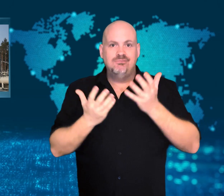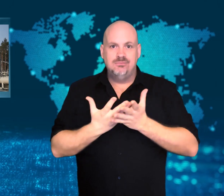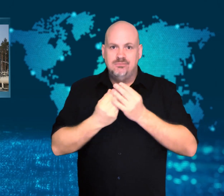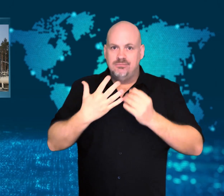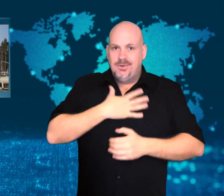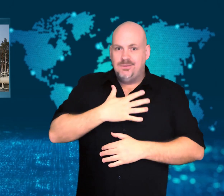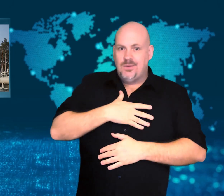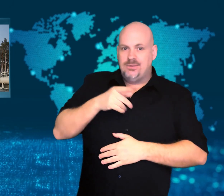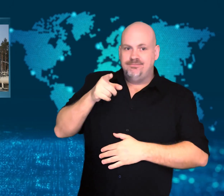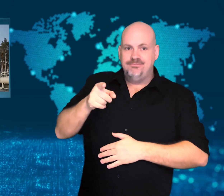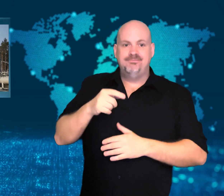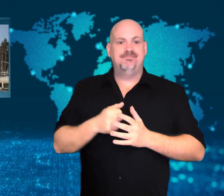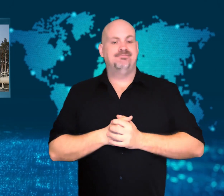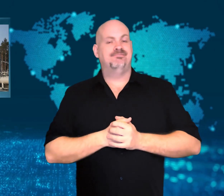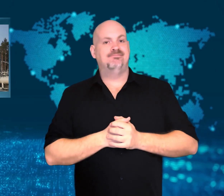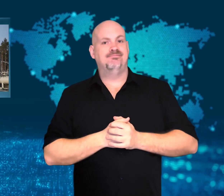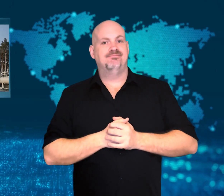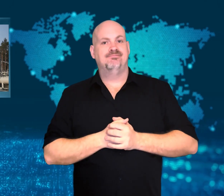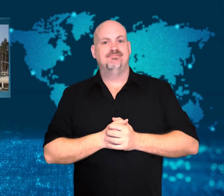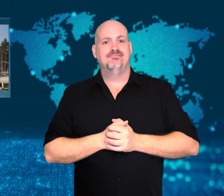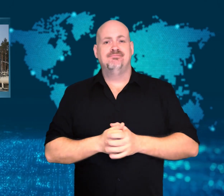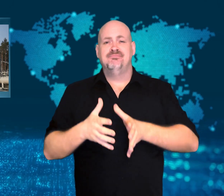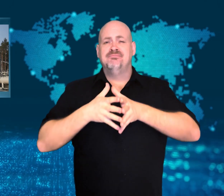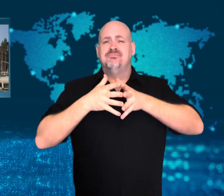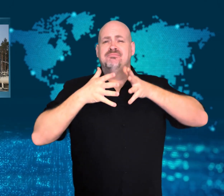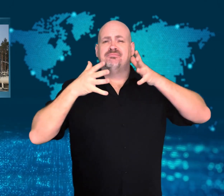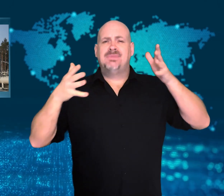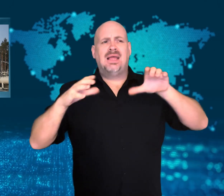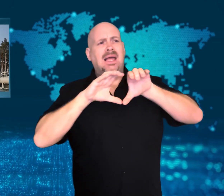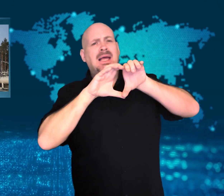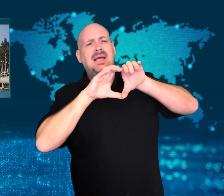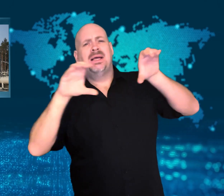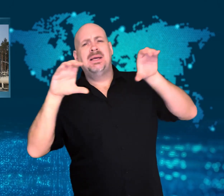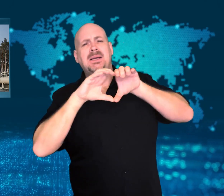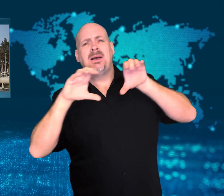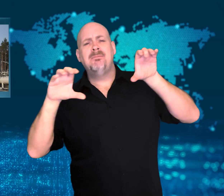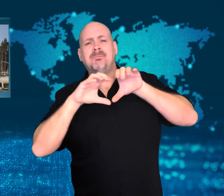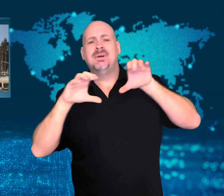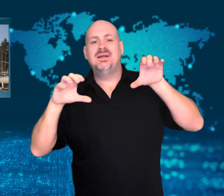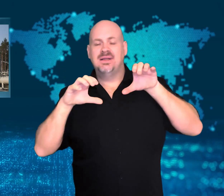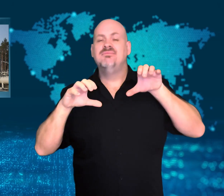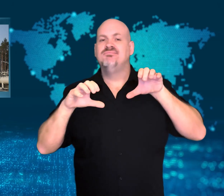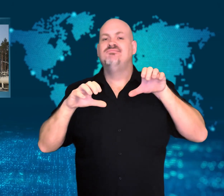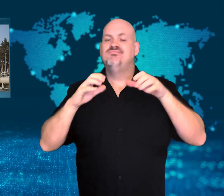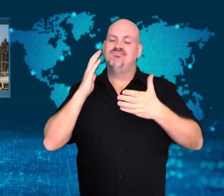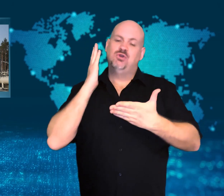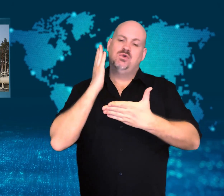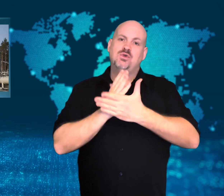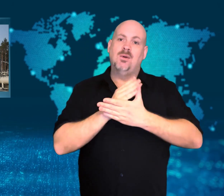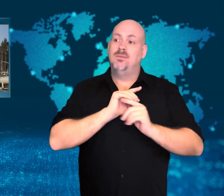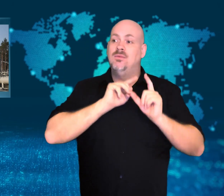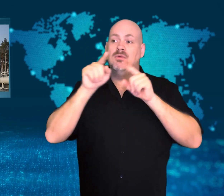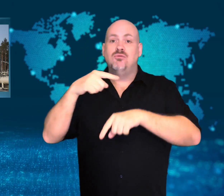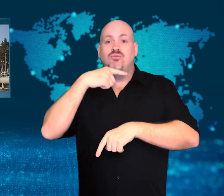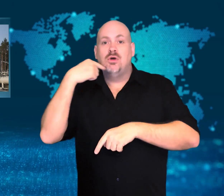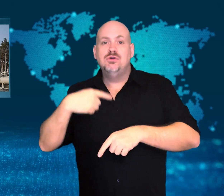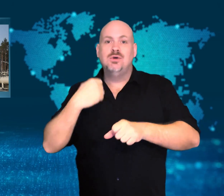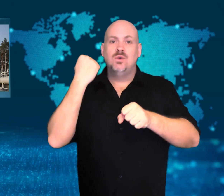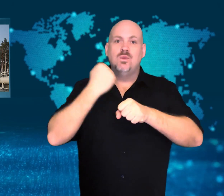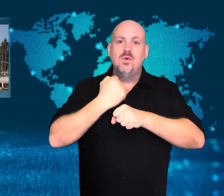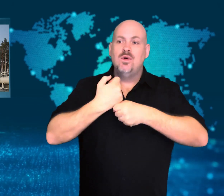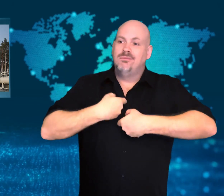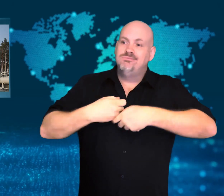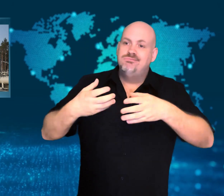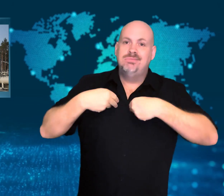market as many countries rely on Russia for gas and oil supplies.